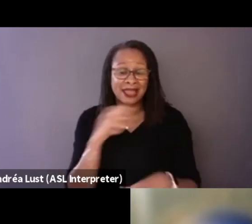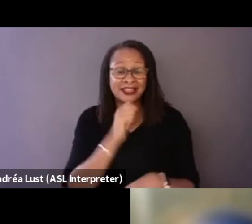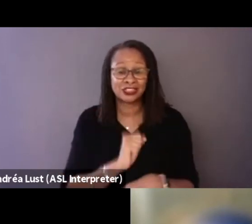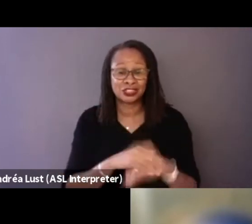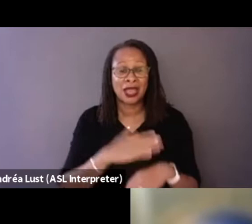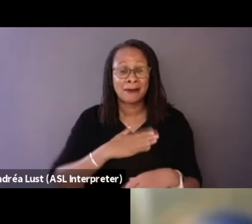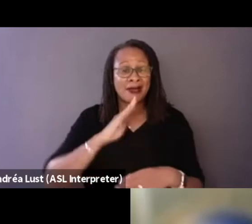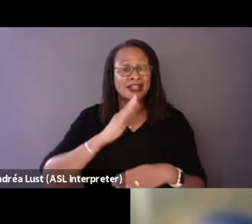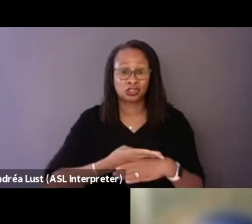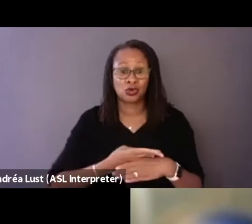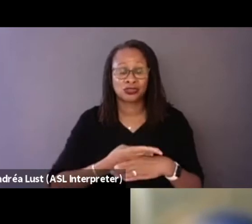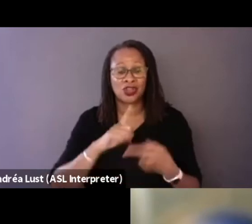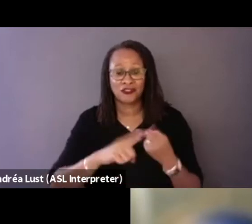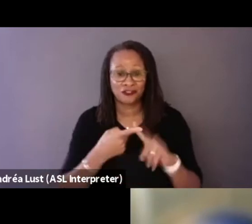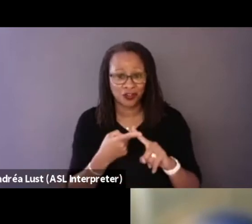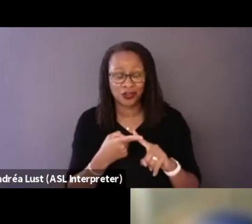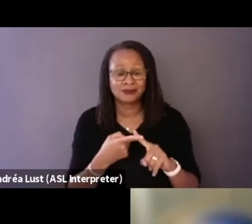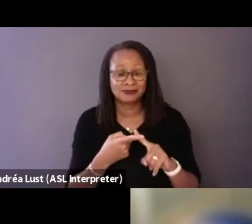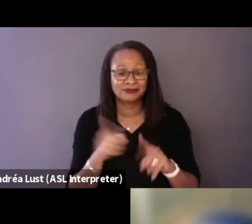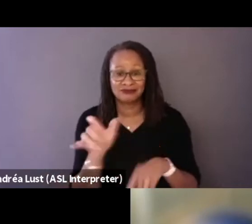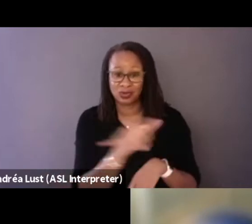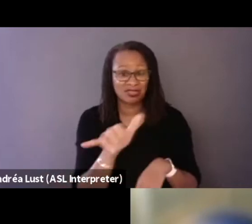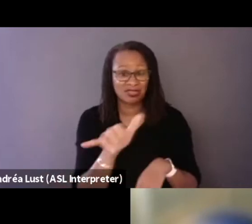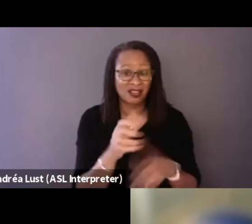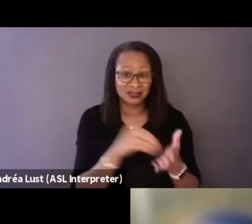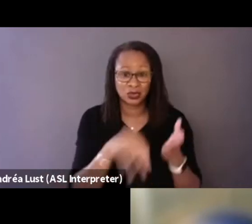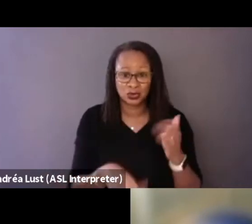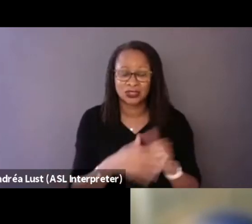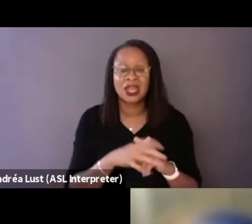She went to Oakland Tech, but she was friends with a lot of the kids who went to O High.